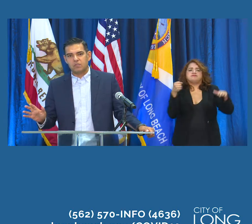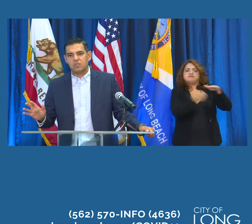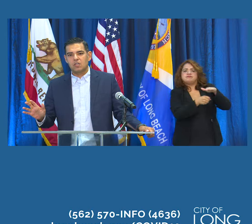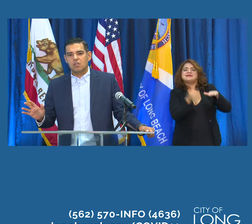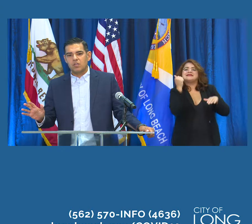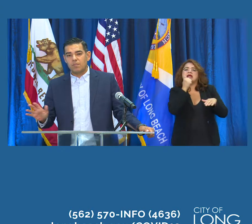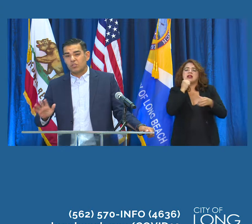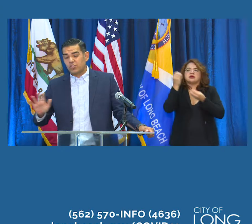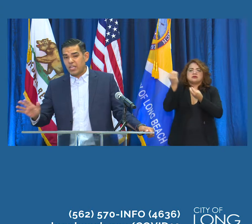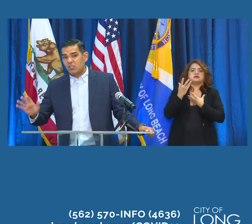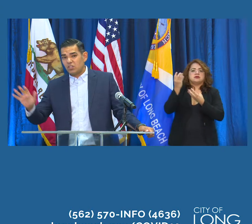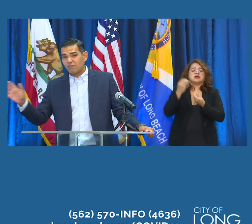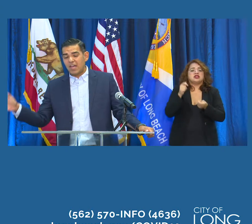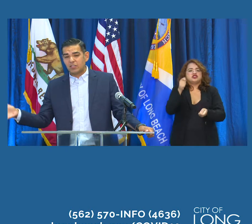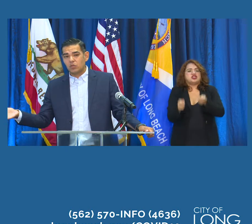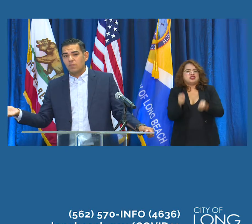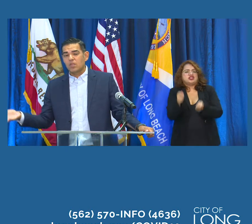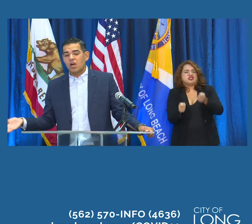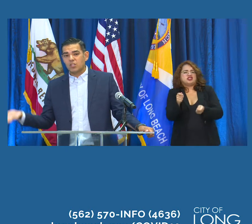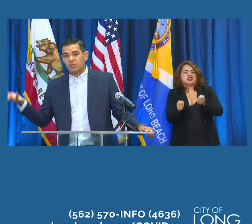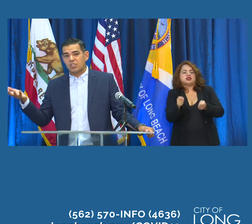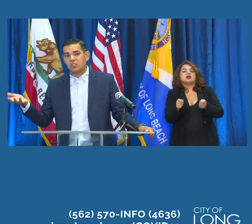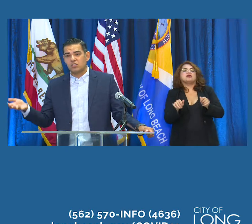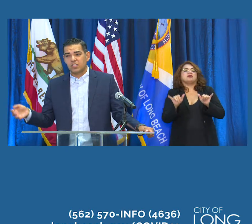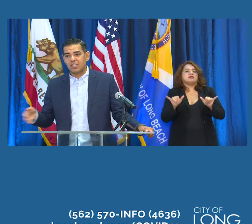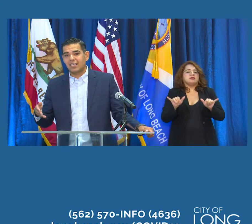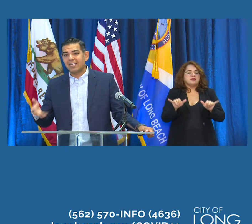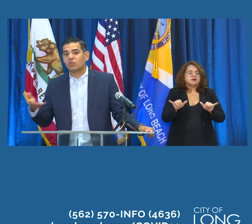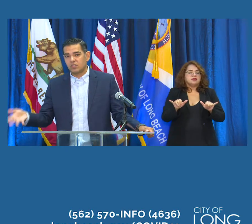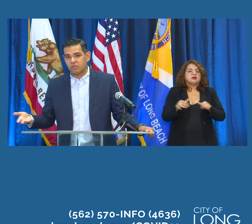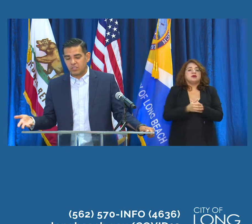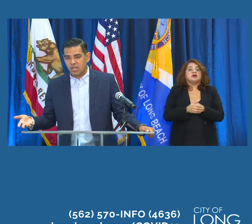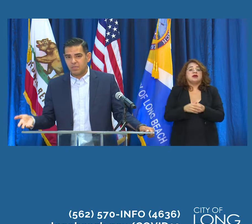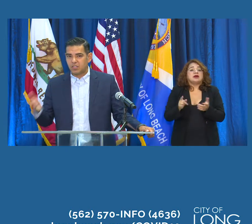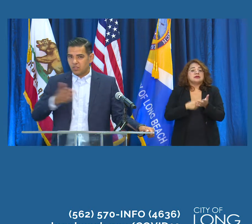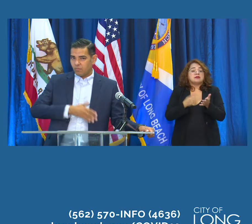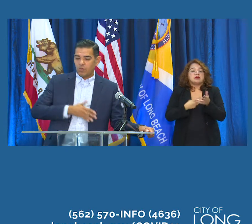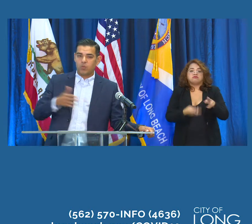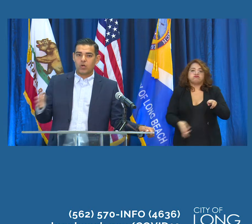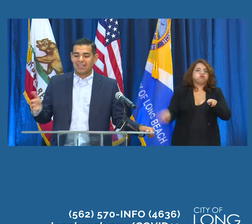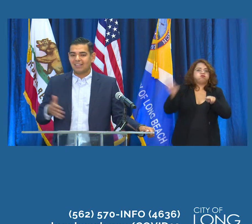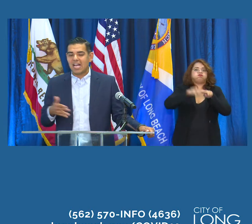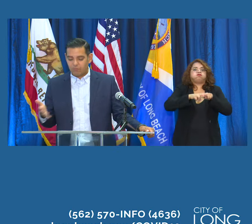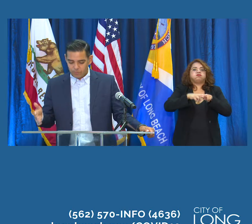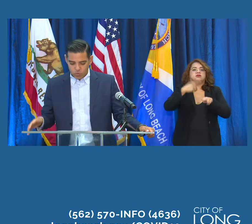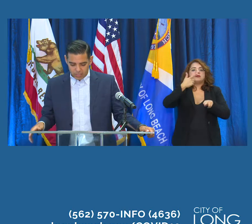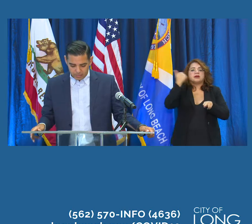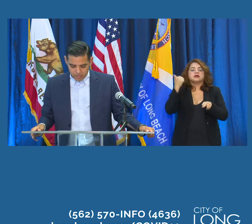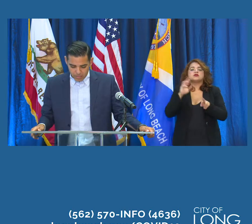times, the numbers change and in fact hospitalizations can increase over time because of the reporting and the lack of reporting.